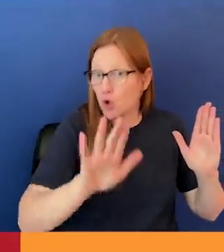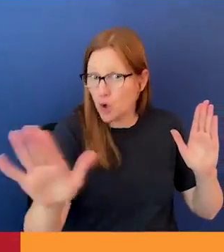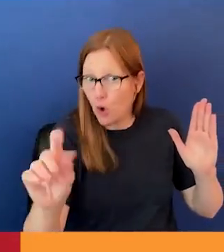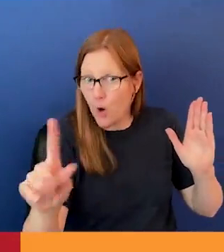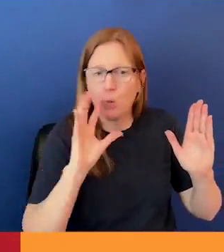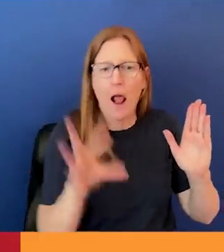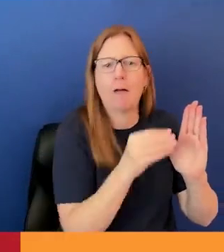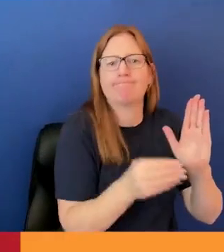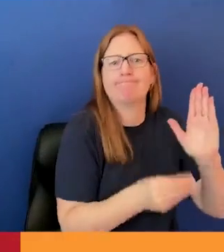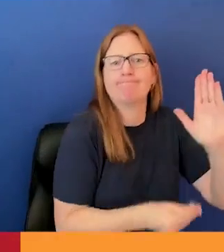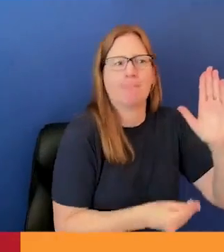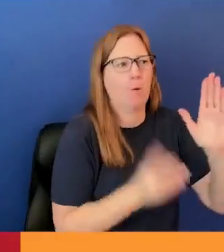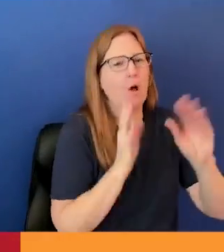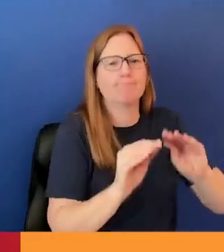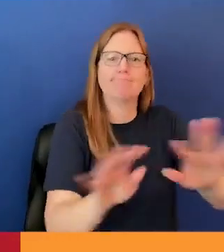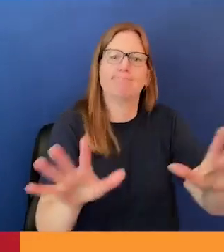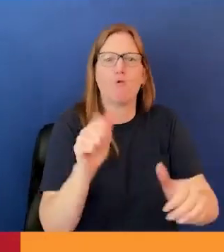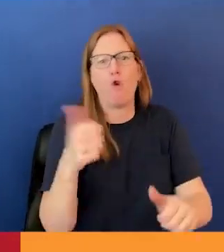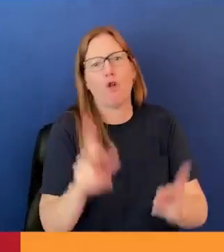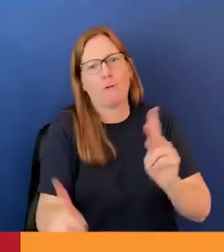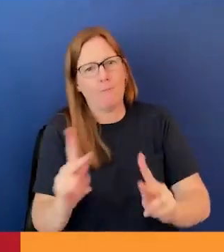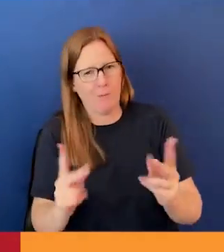with everyone who is interested and wants to participate in the challenge.